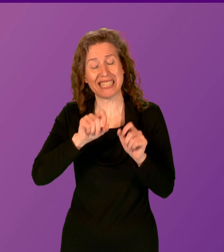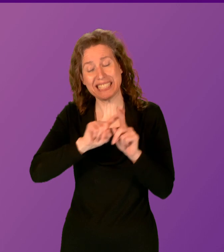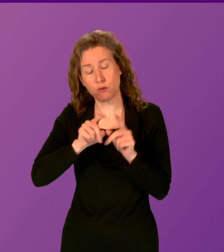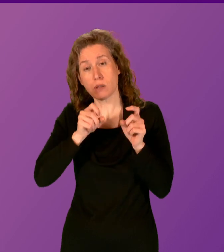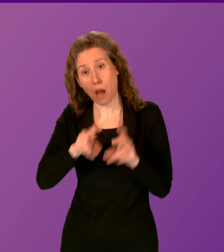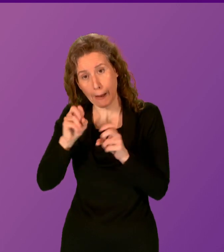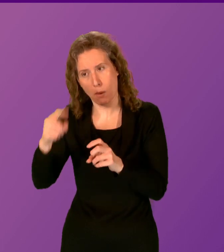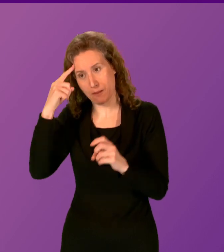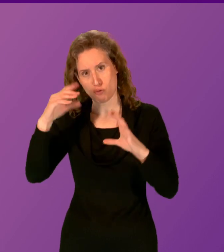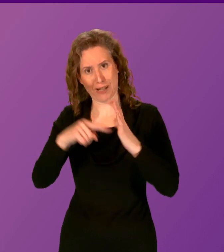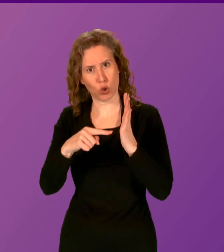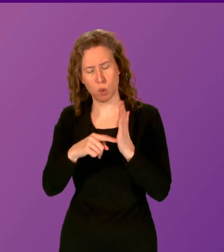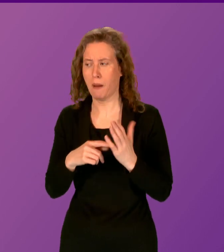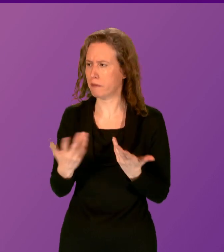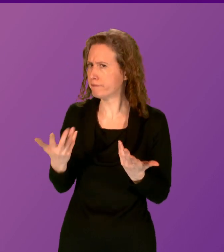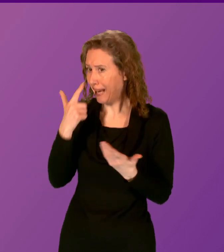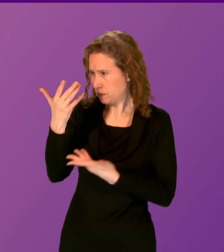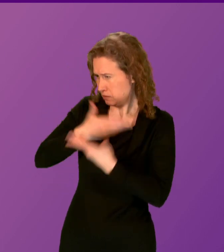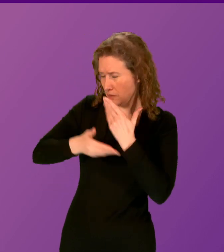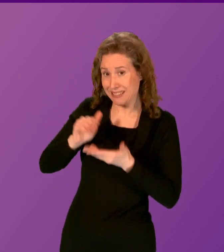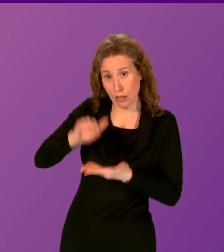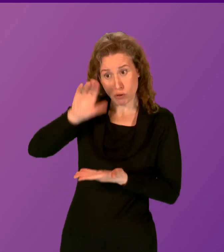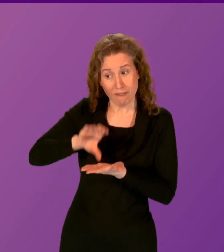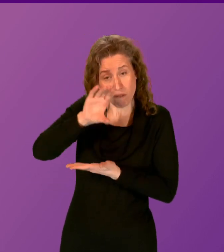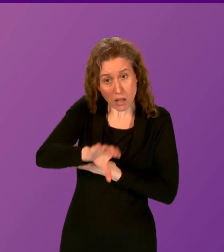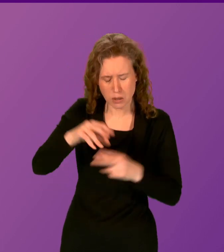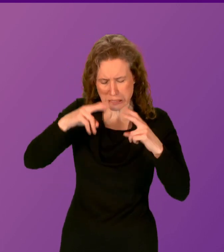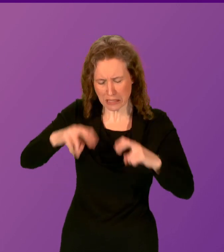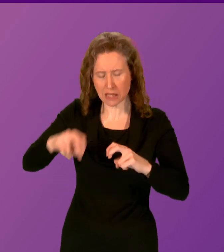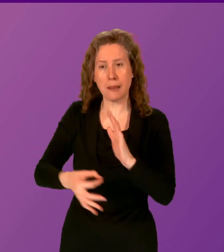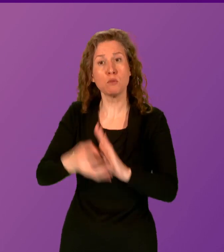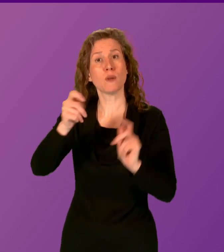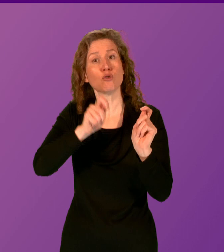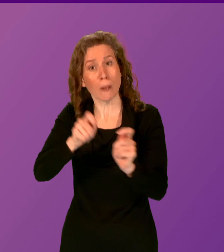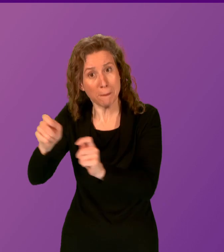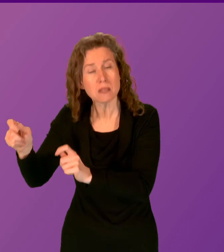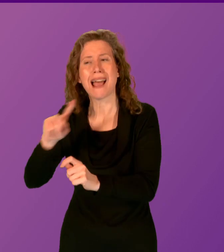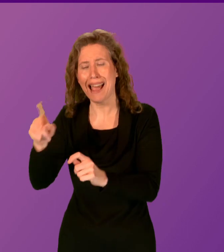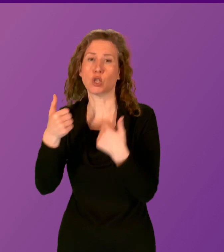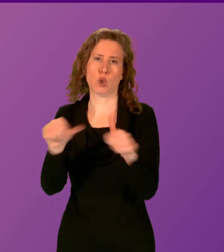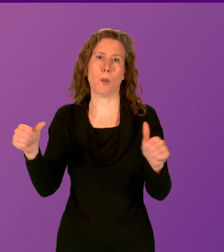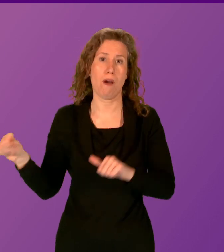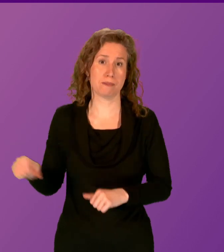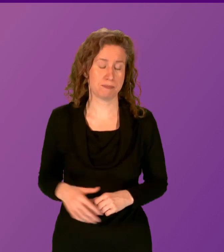What can the First Minister say about increasing funding to find improved treatments and, ultimately, cures?